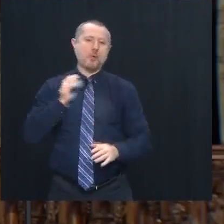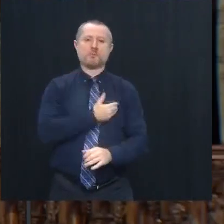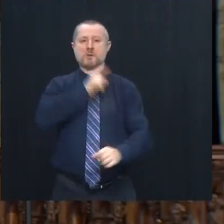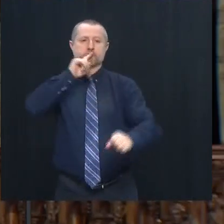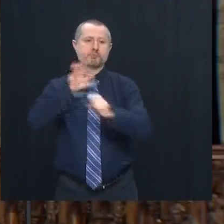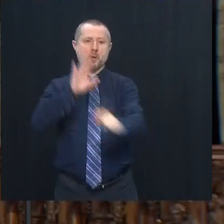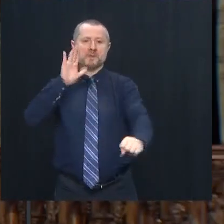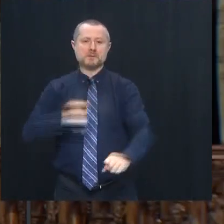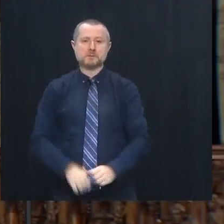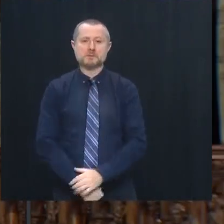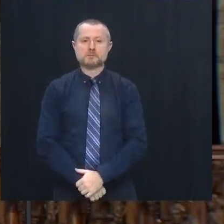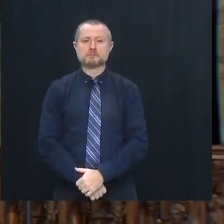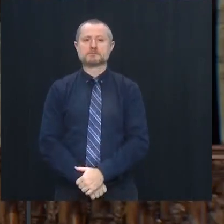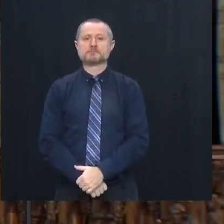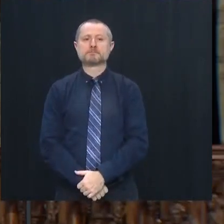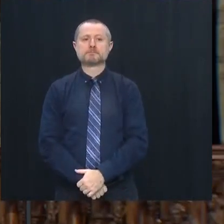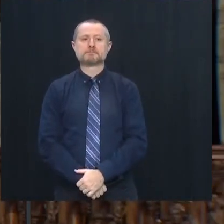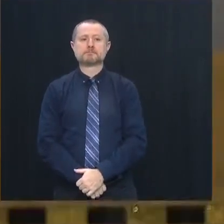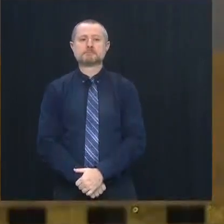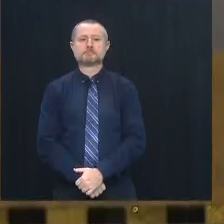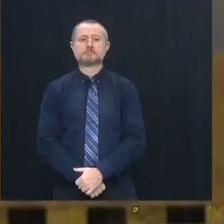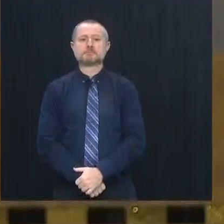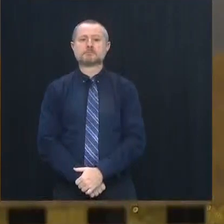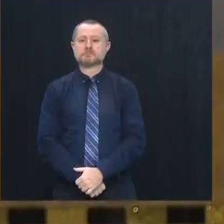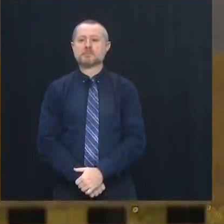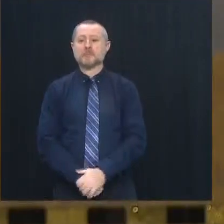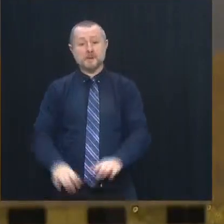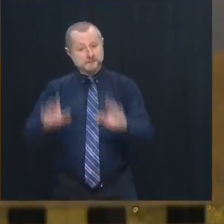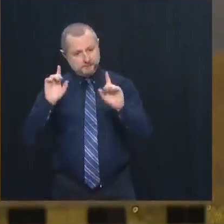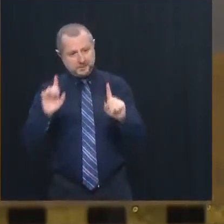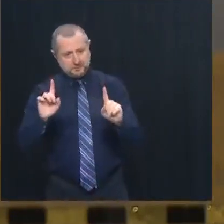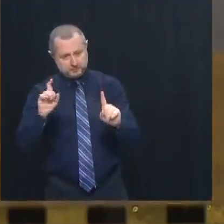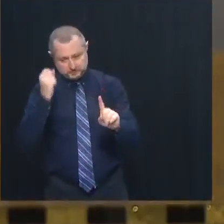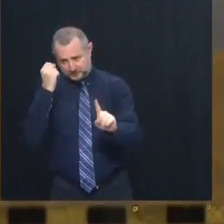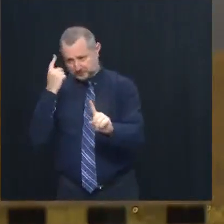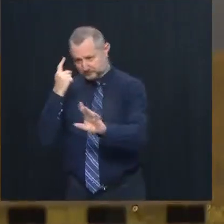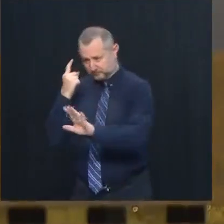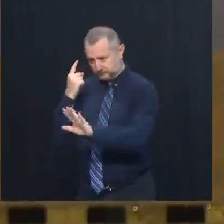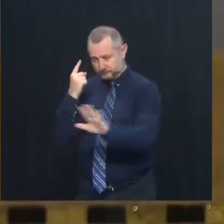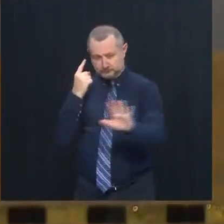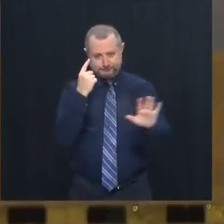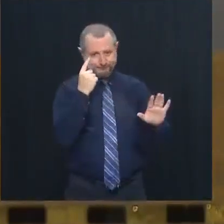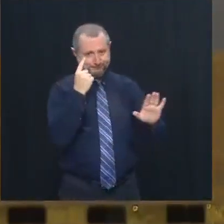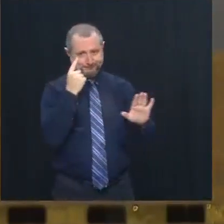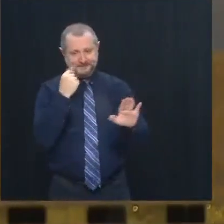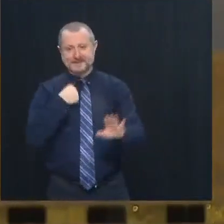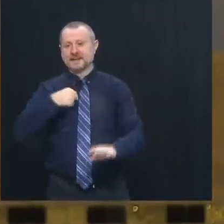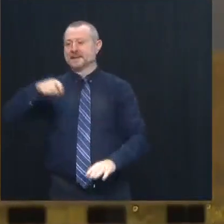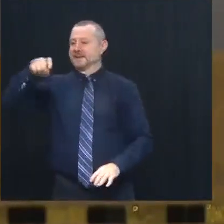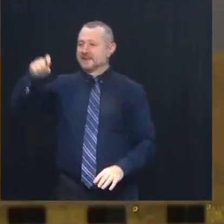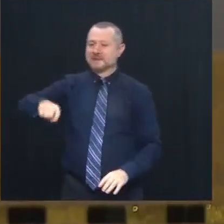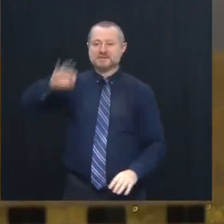WE WILL DO A BETTER JOB THAN ANY STATE IN THE NATION THAT IS OUR BUT --